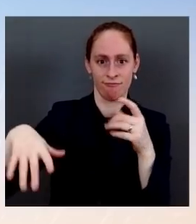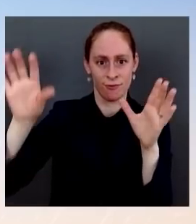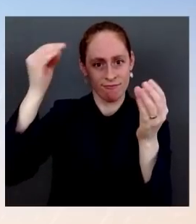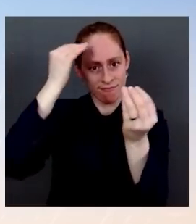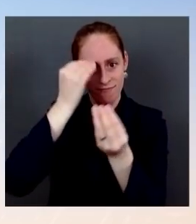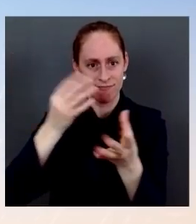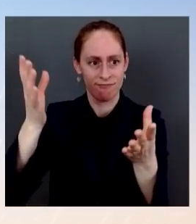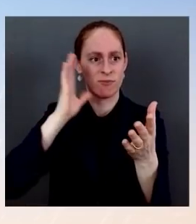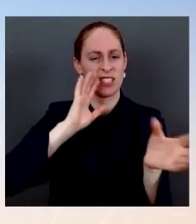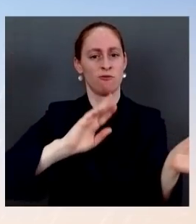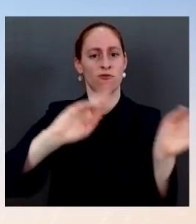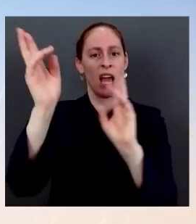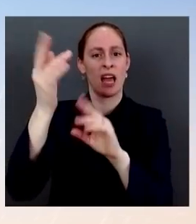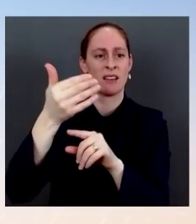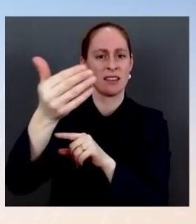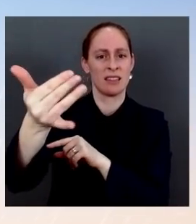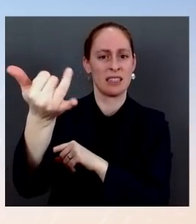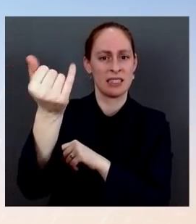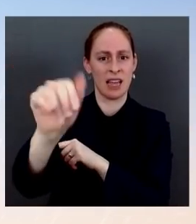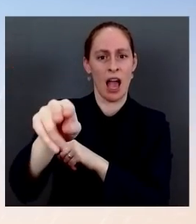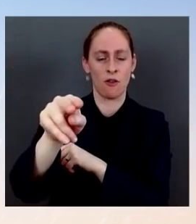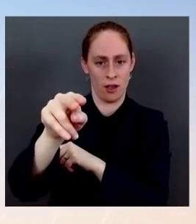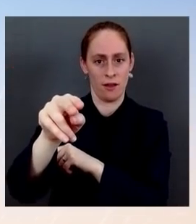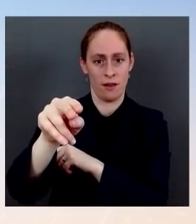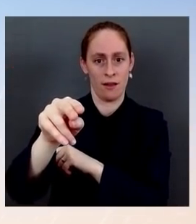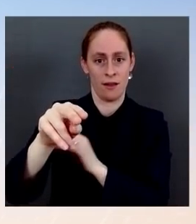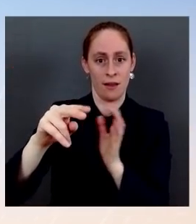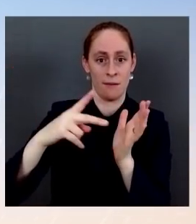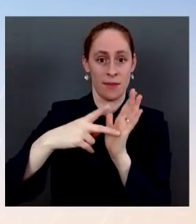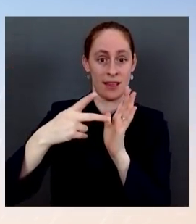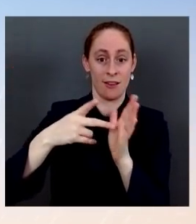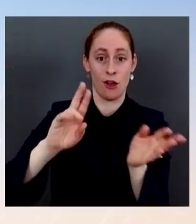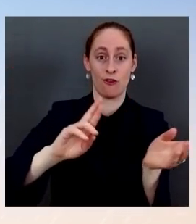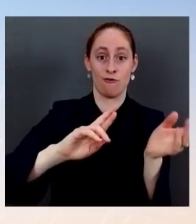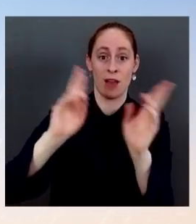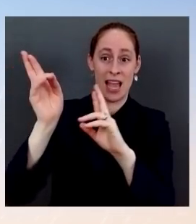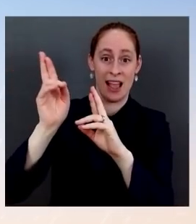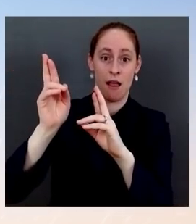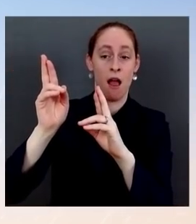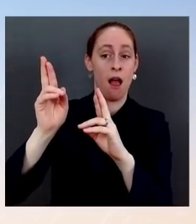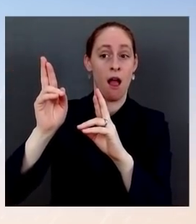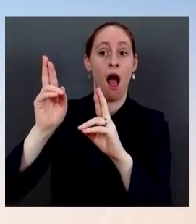What I know here is that we expect to get the early -- the first set of the 500 million in early January,